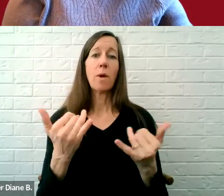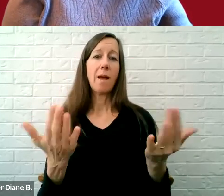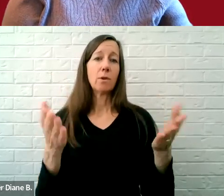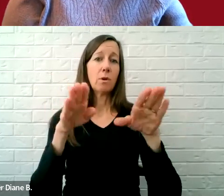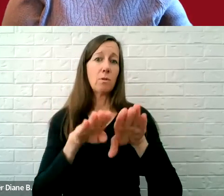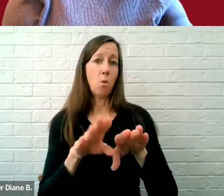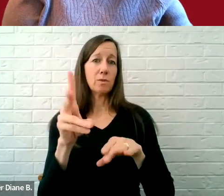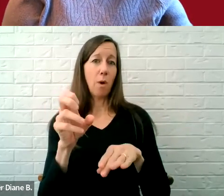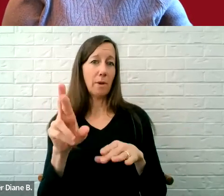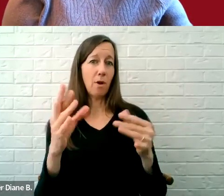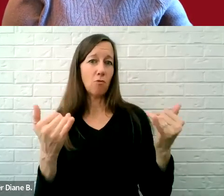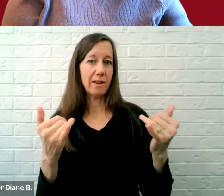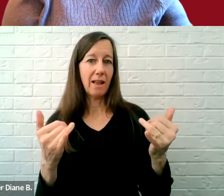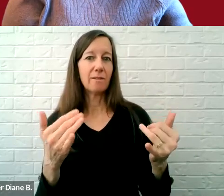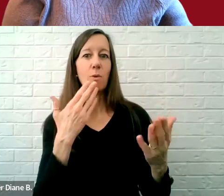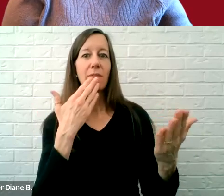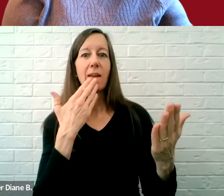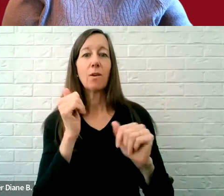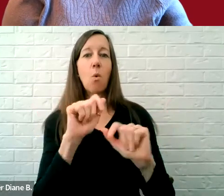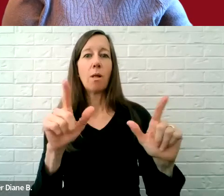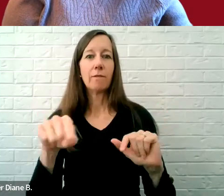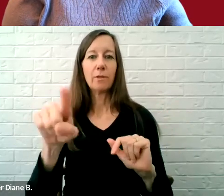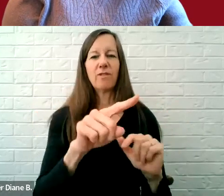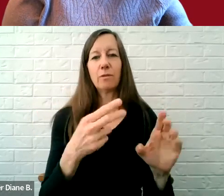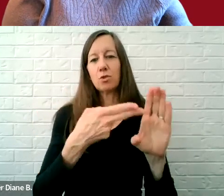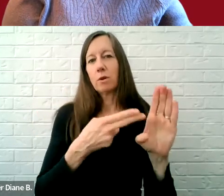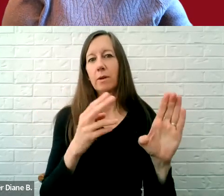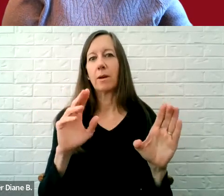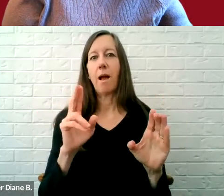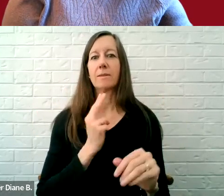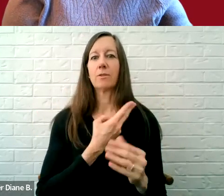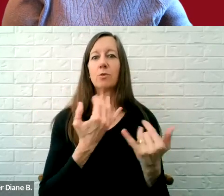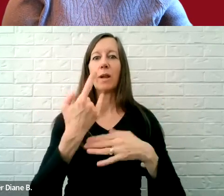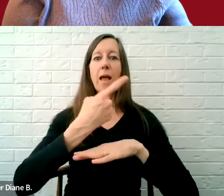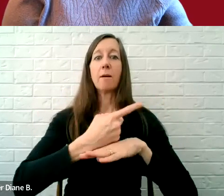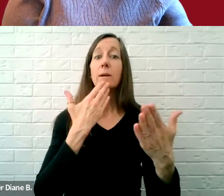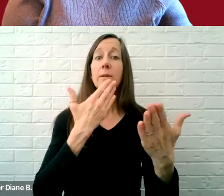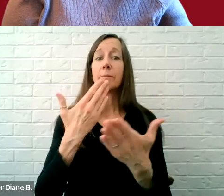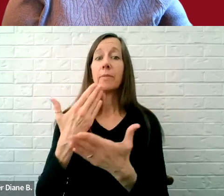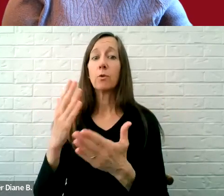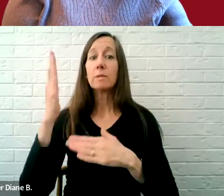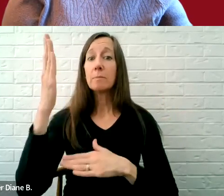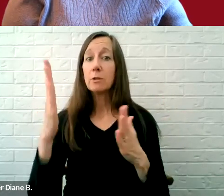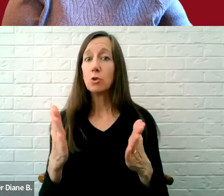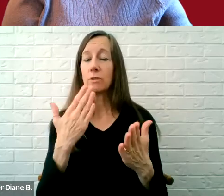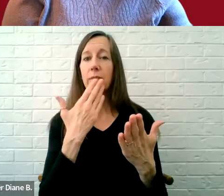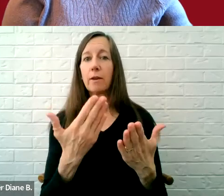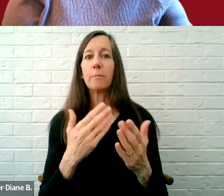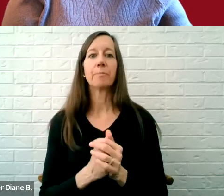I want to thank all of you for joining us today again. What I think. Our speakers, as I mentioned, we're going to have to additional webinars